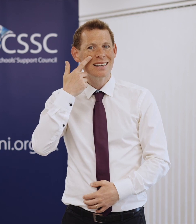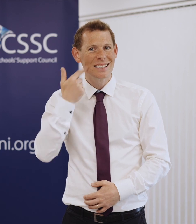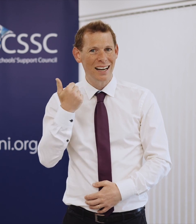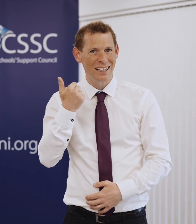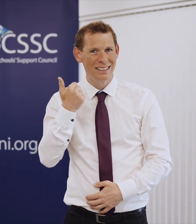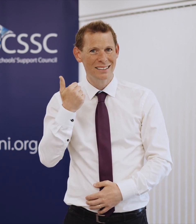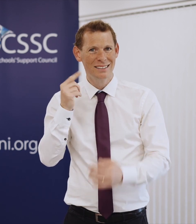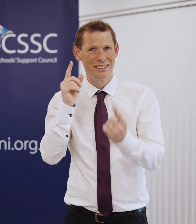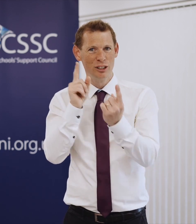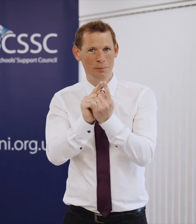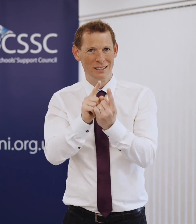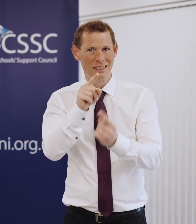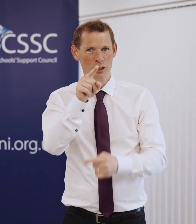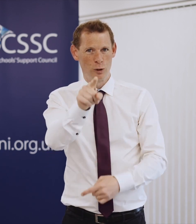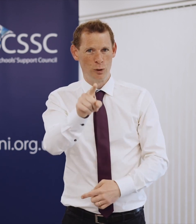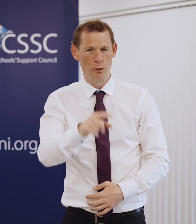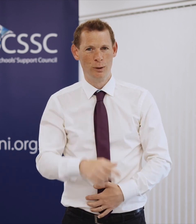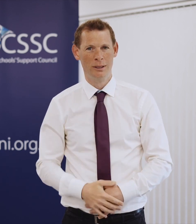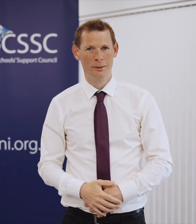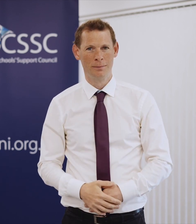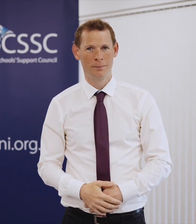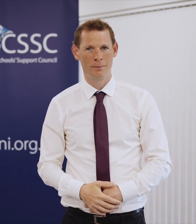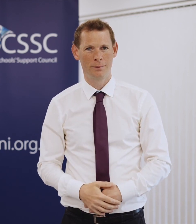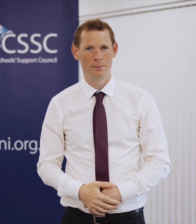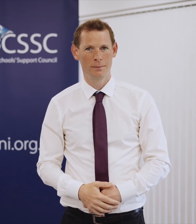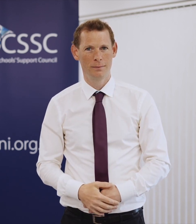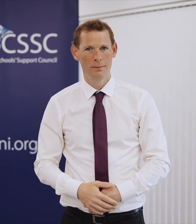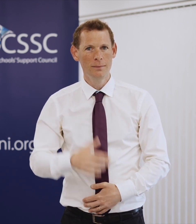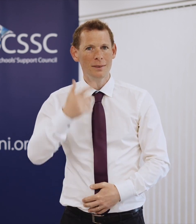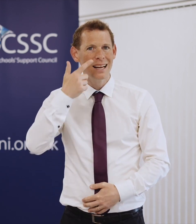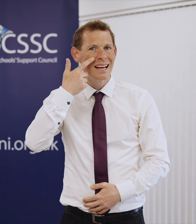At the very end of the conversation you can sign, lovely to meet you, nice to meet you.